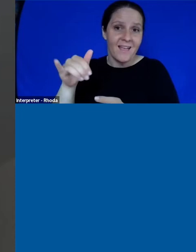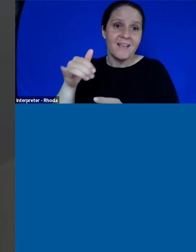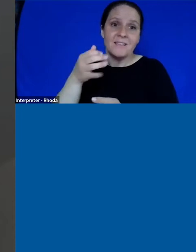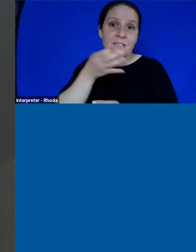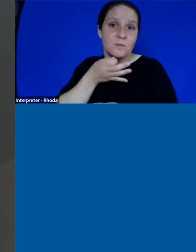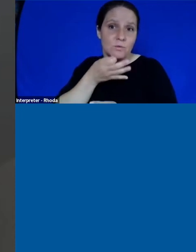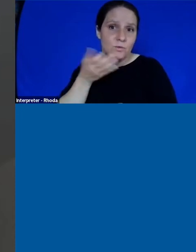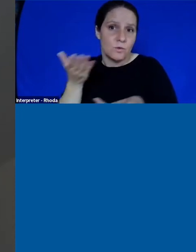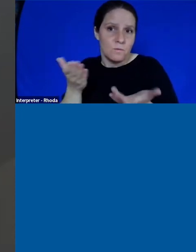Great.